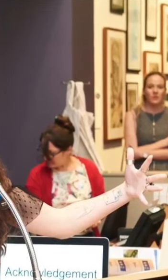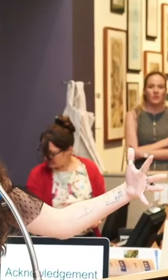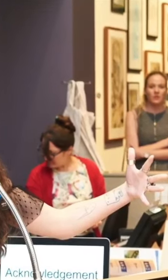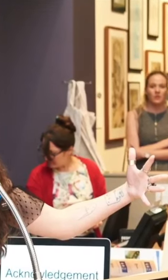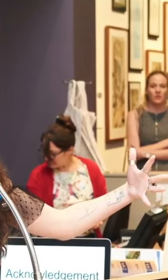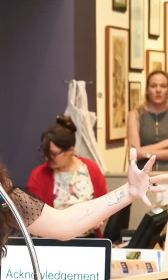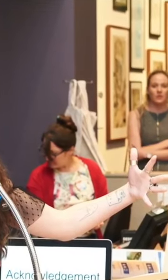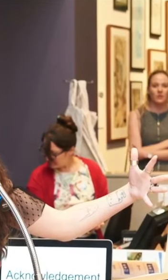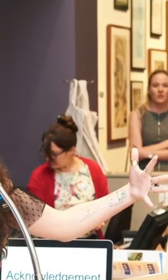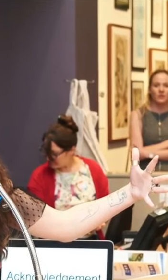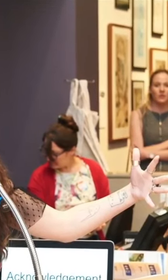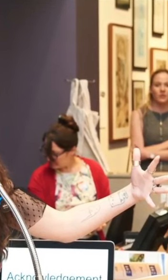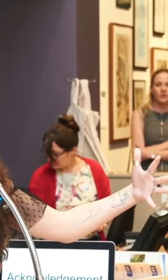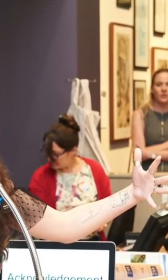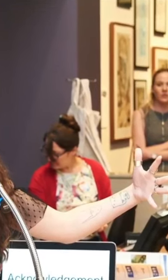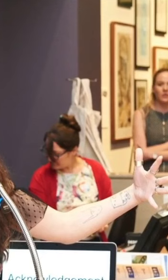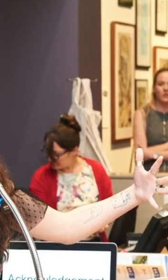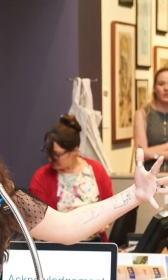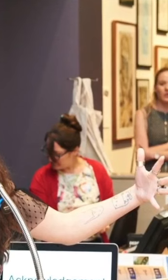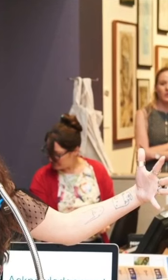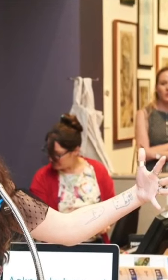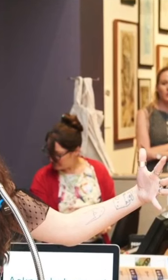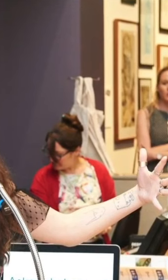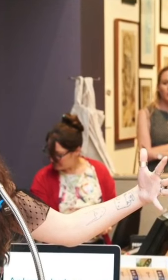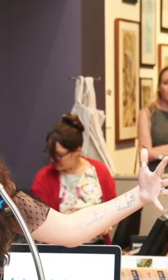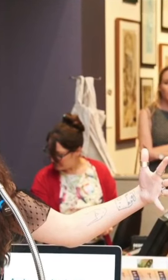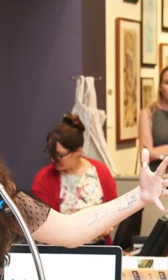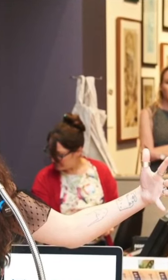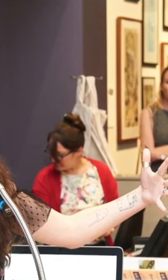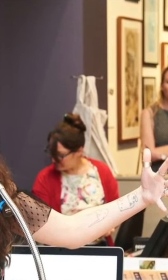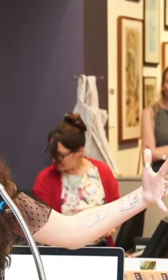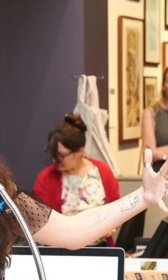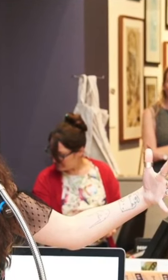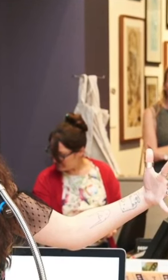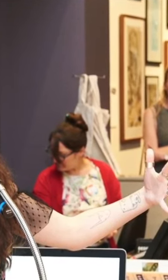She is an experienced performer, artist, arts worker and administrator,